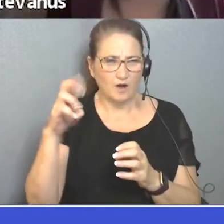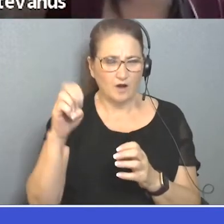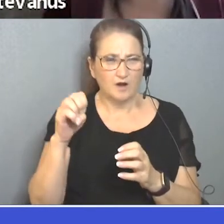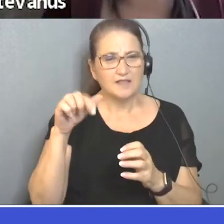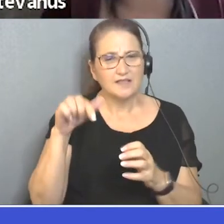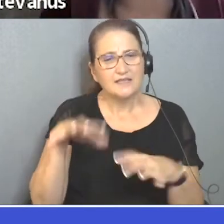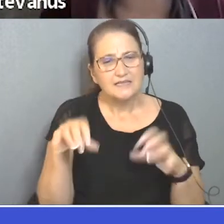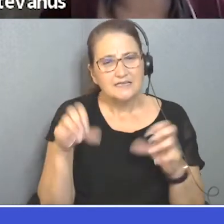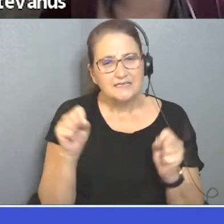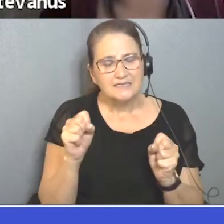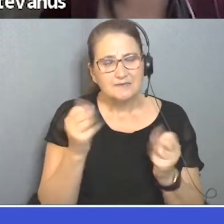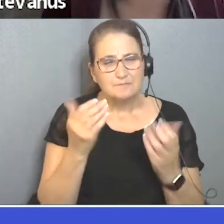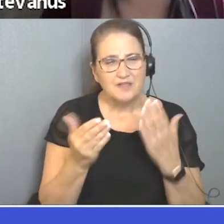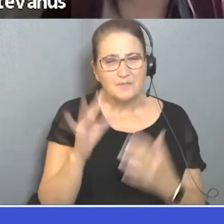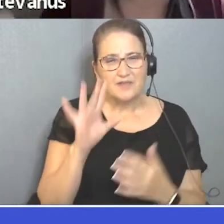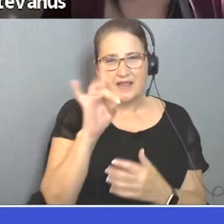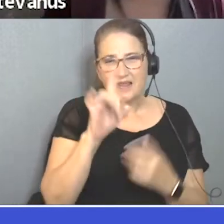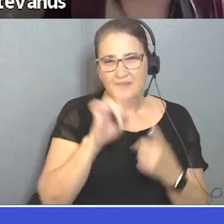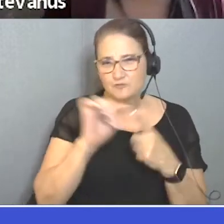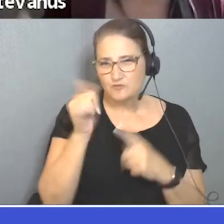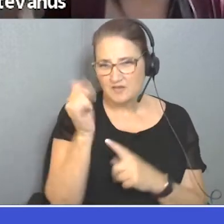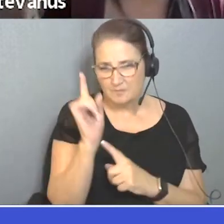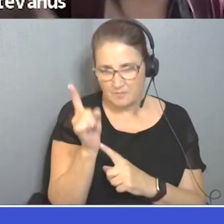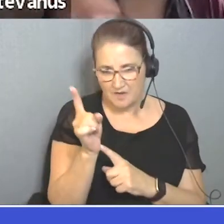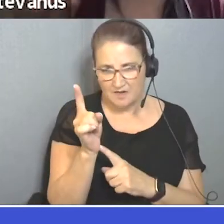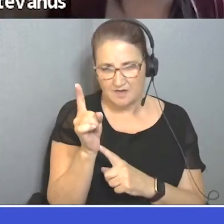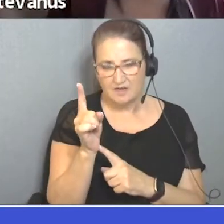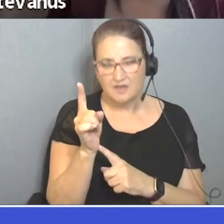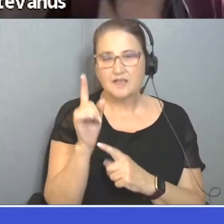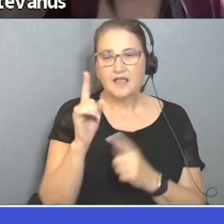And so this will take about eight to 10 minutes or so, and then we'll check in. If you aren't ready to move on to the